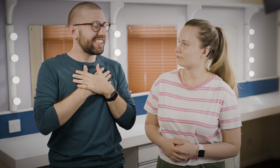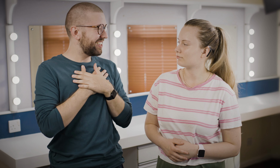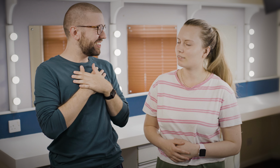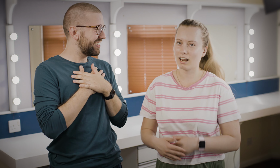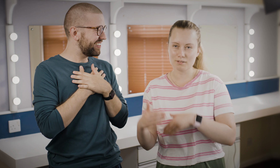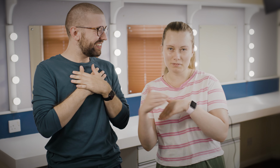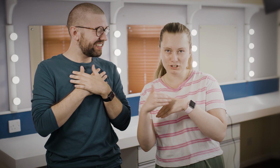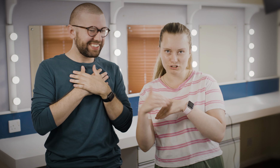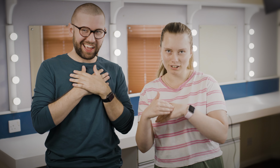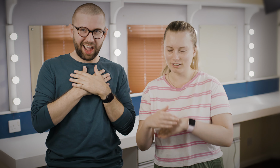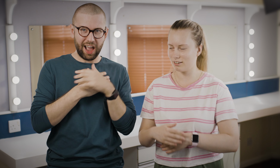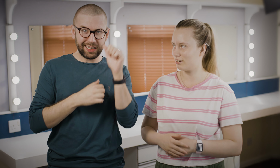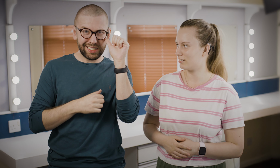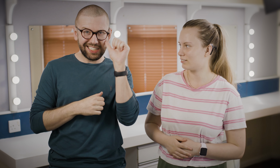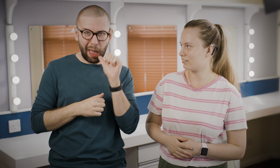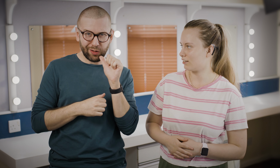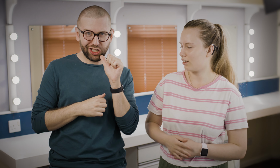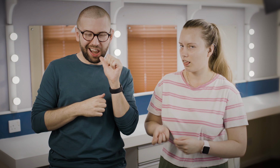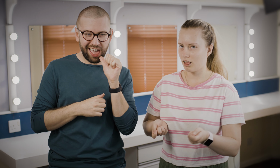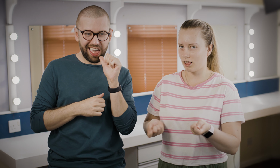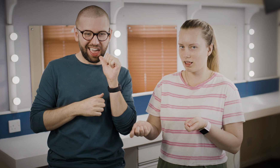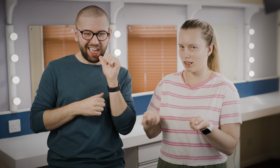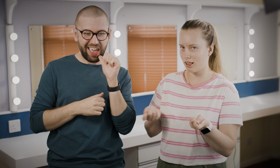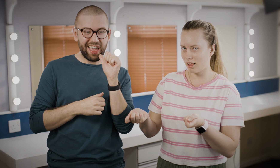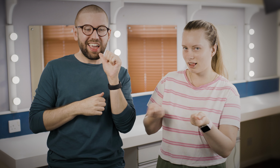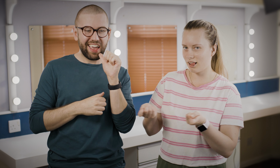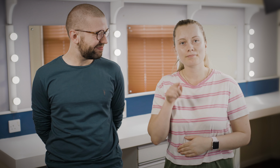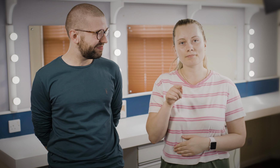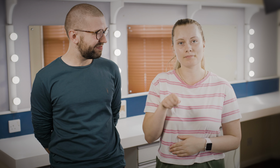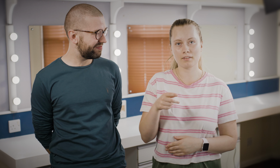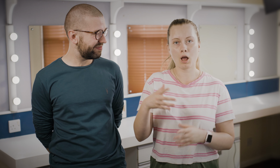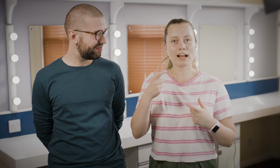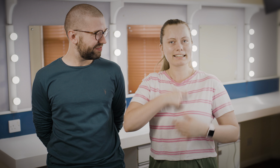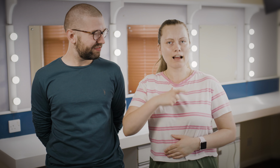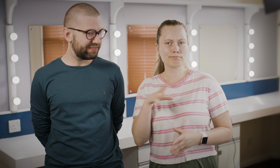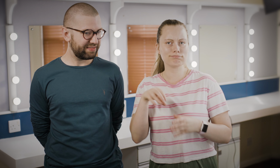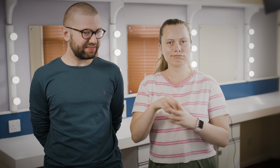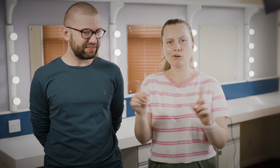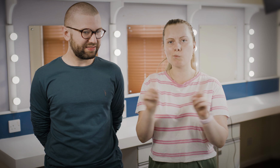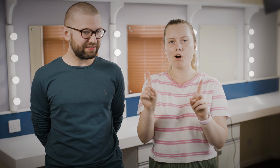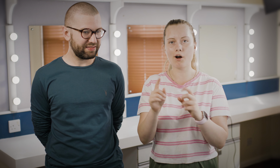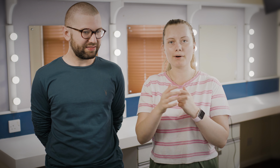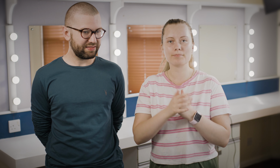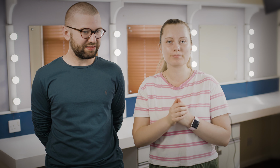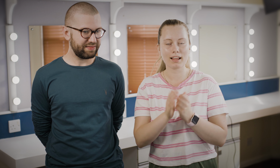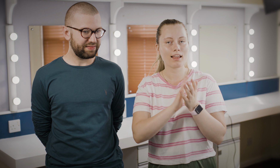mischief, deception and manipulation Some of the characters involved are